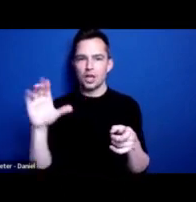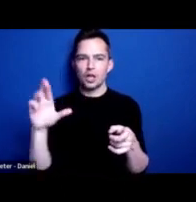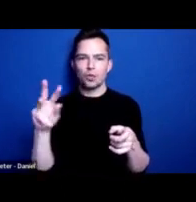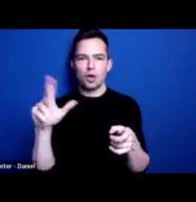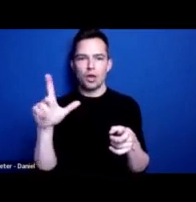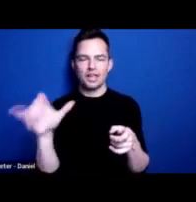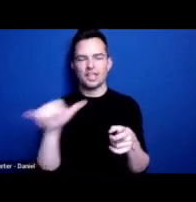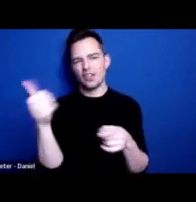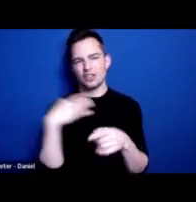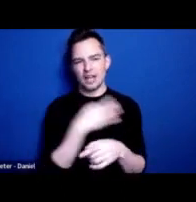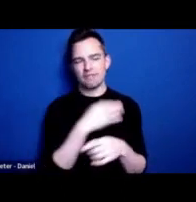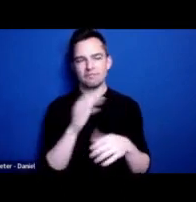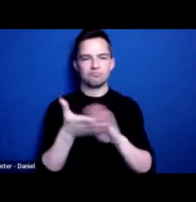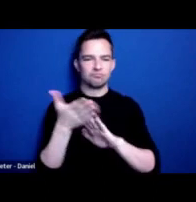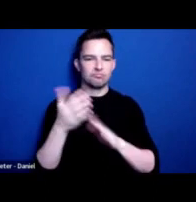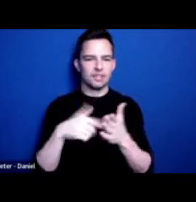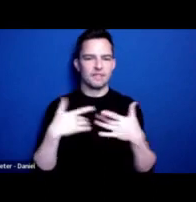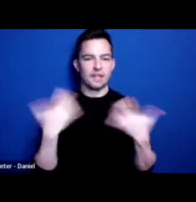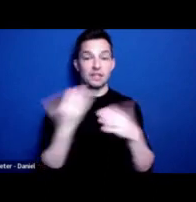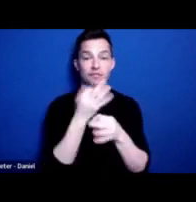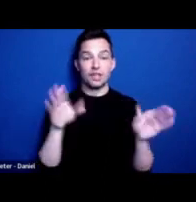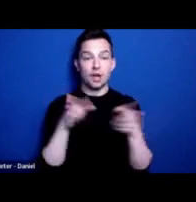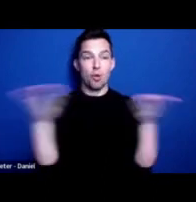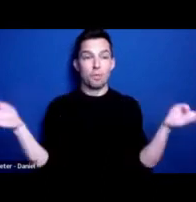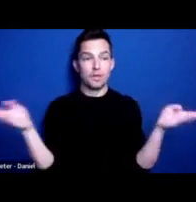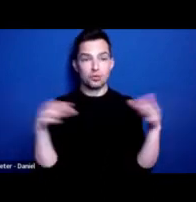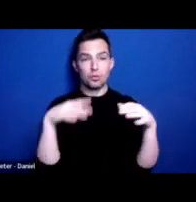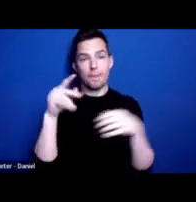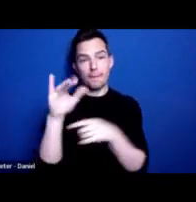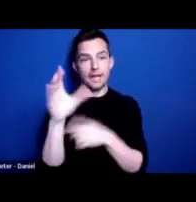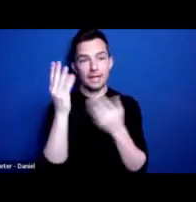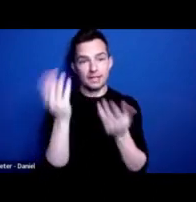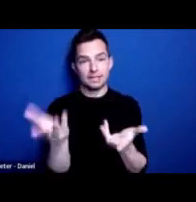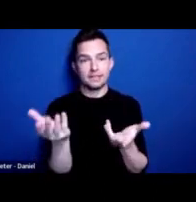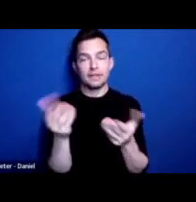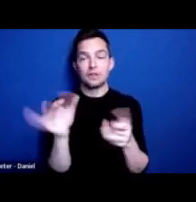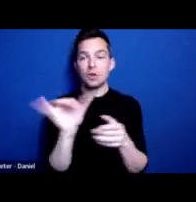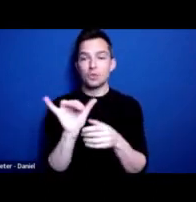webinar is free and open to the public. And I just want to let people know that it's a long